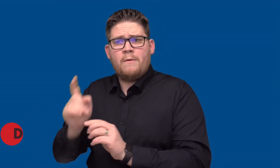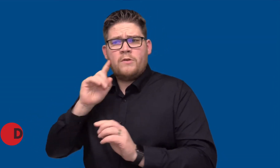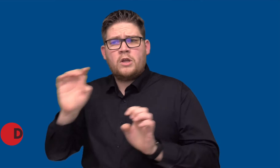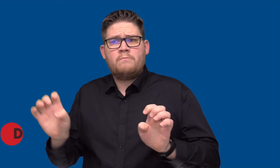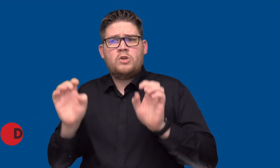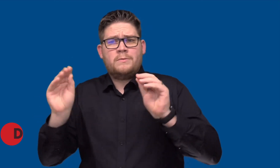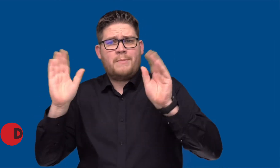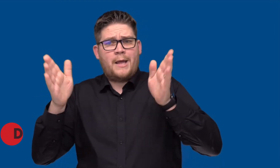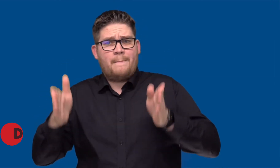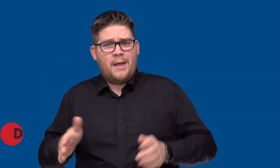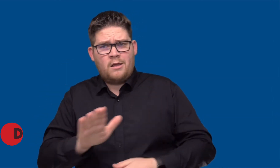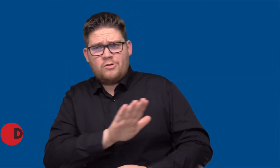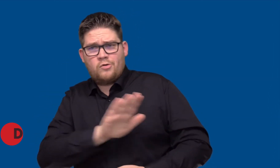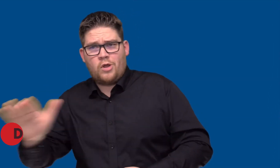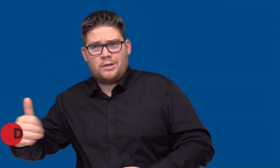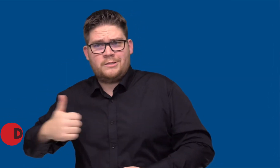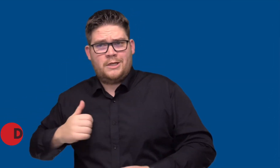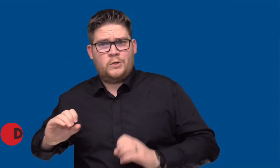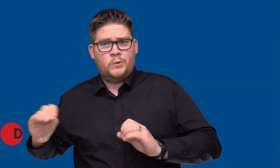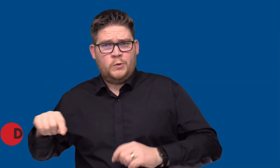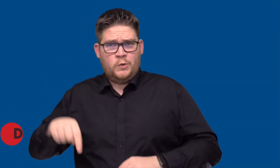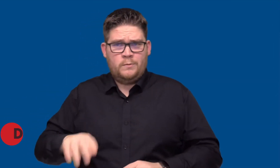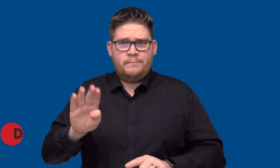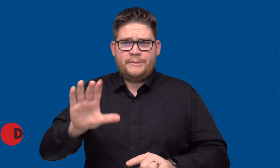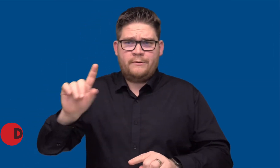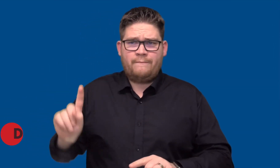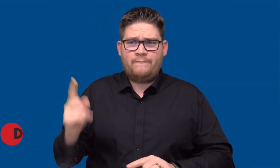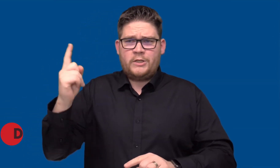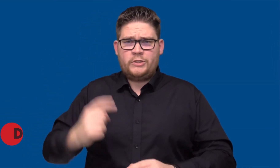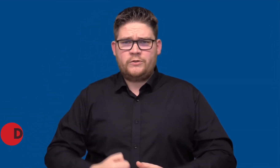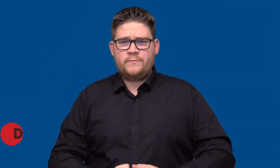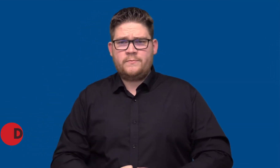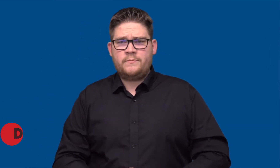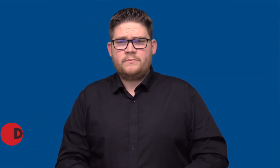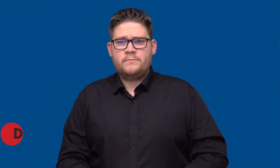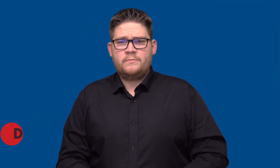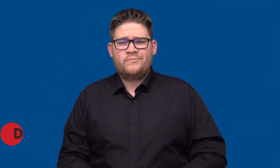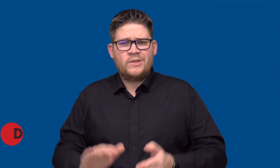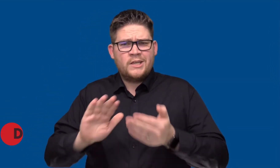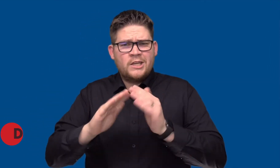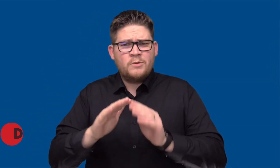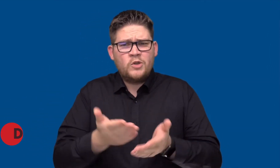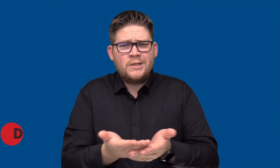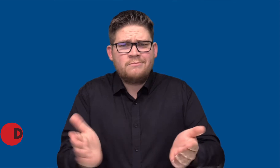And it started here in B.C.